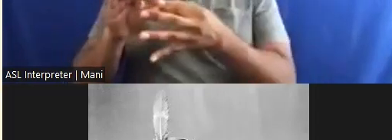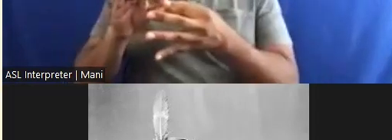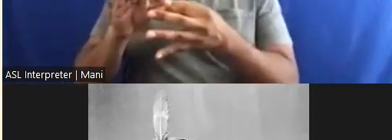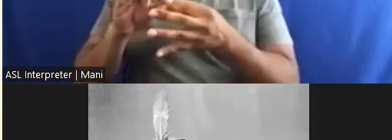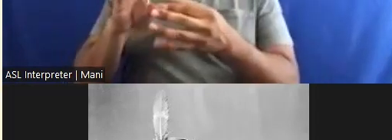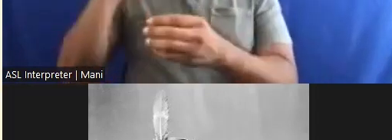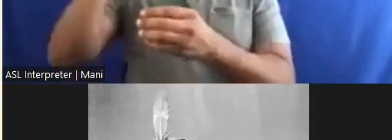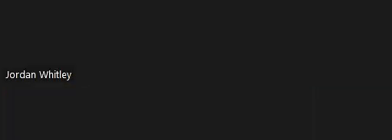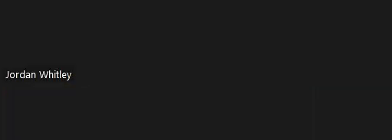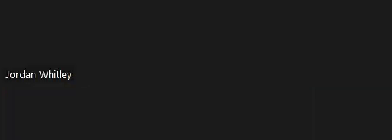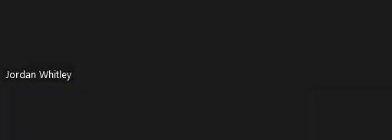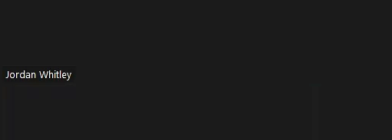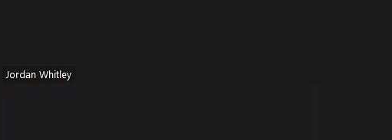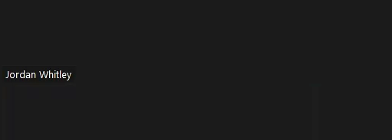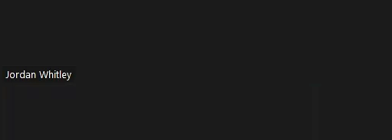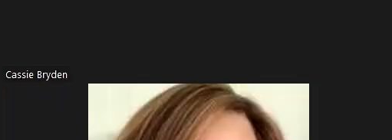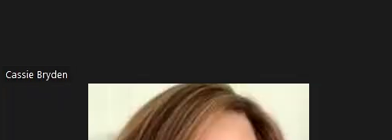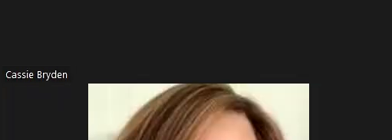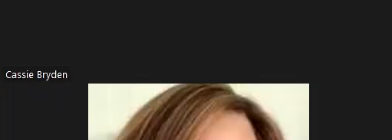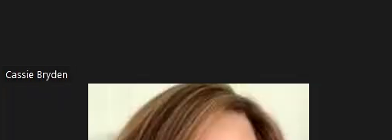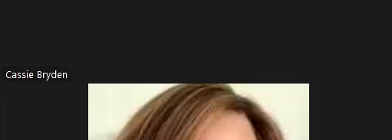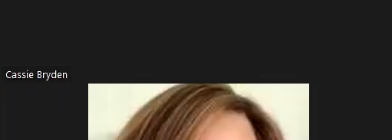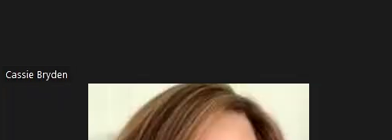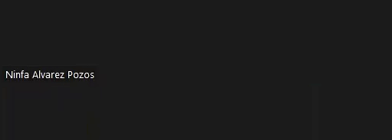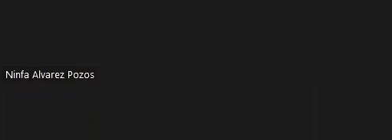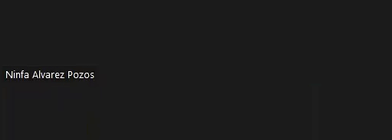I know that workforce has databases and systems,